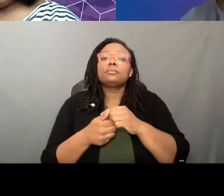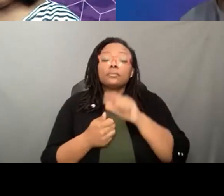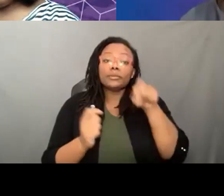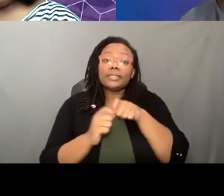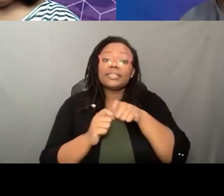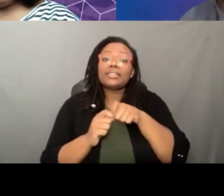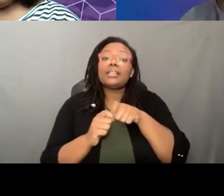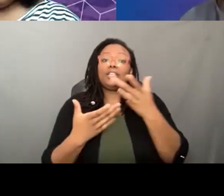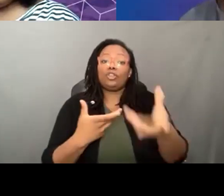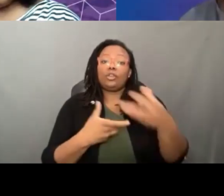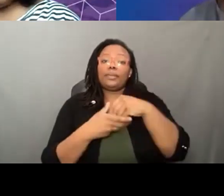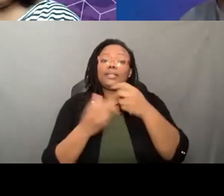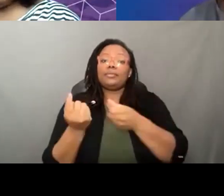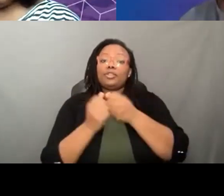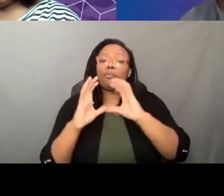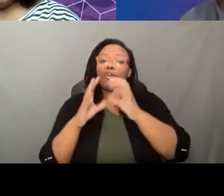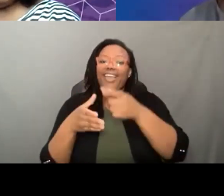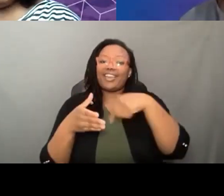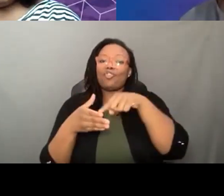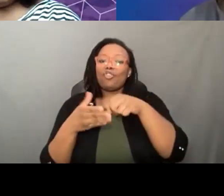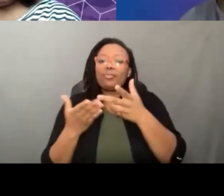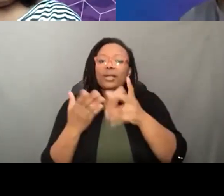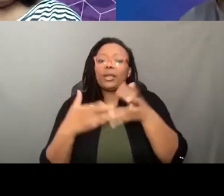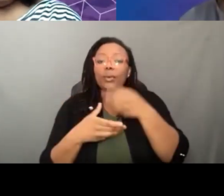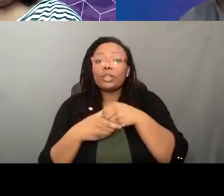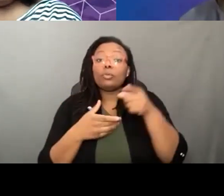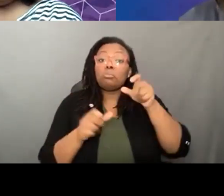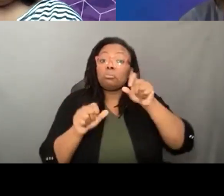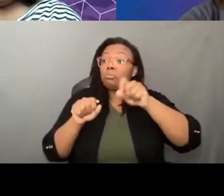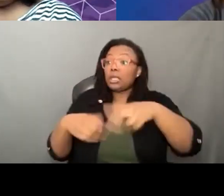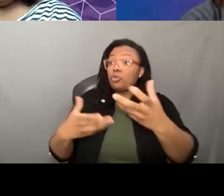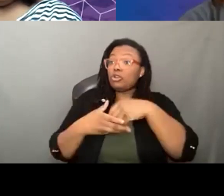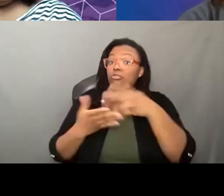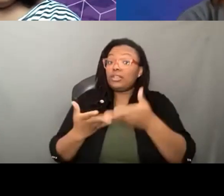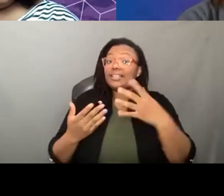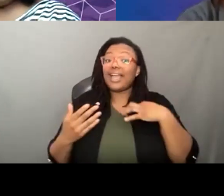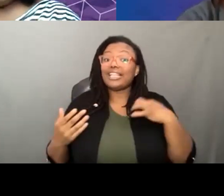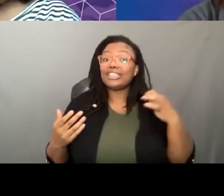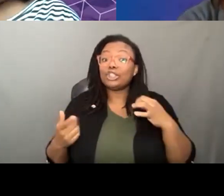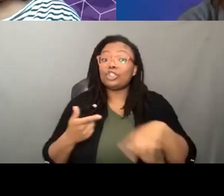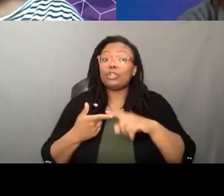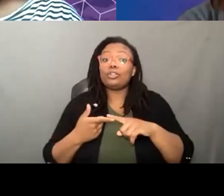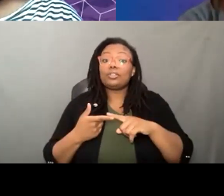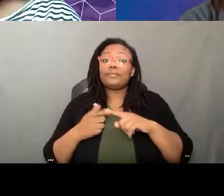in the participant support cost category. And the question is, can you include things like t-shirts, gift cards,